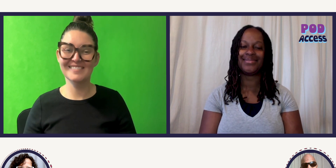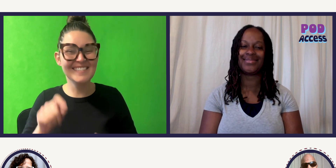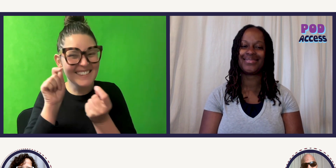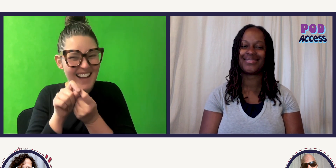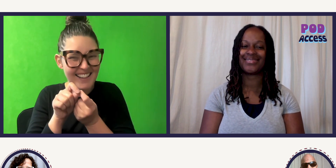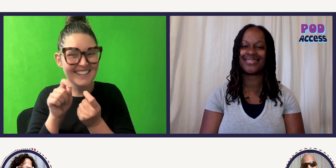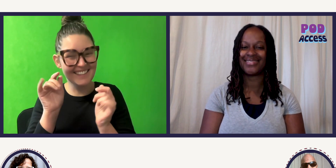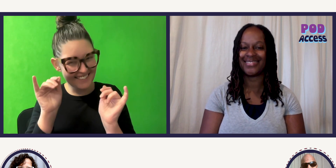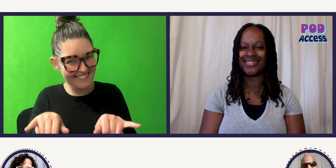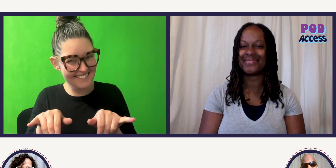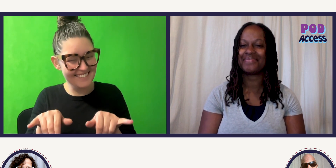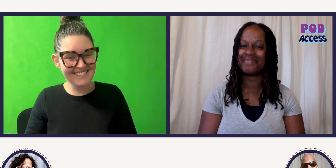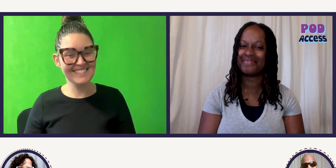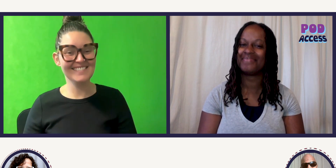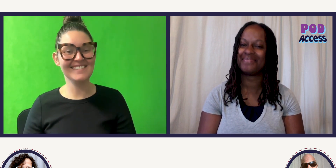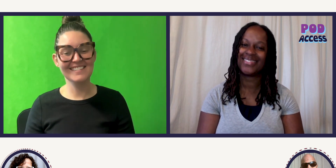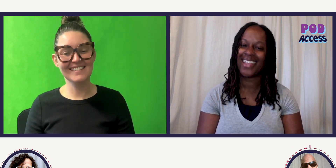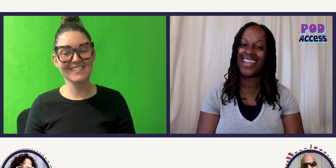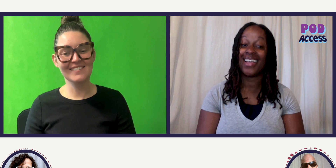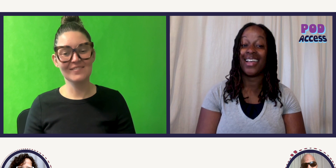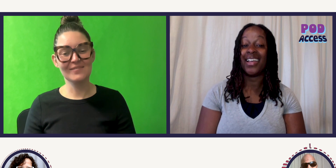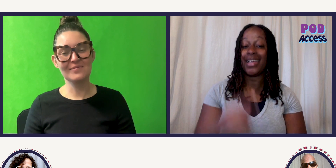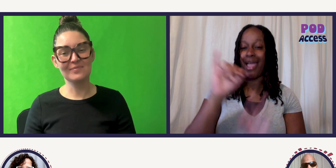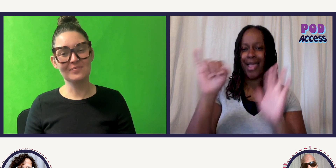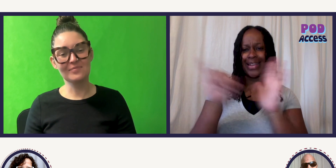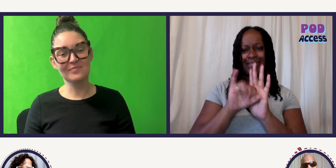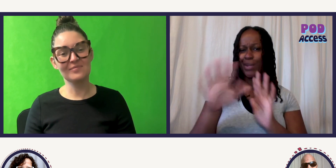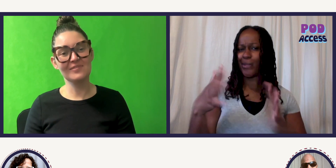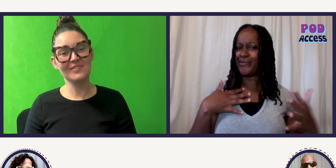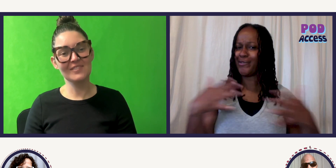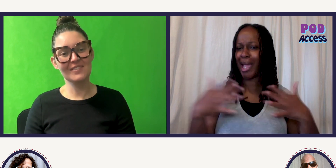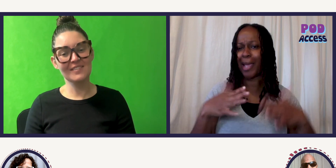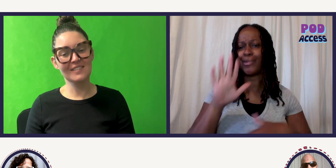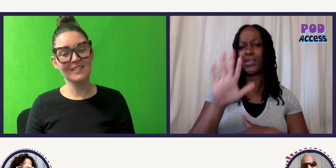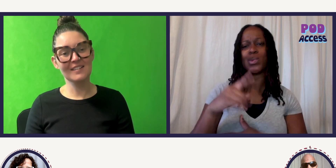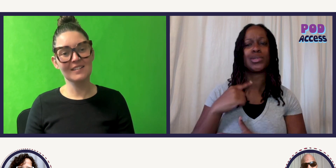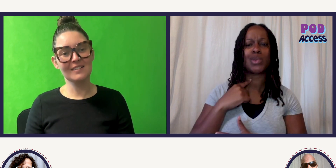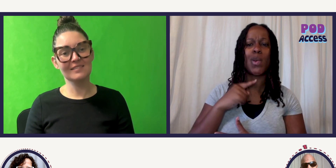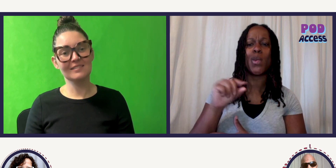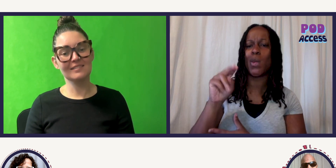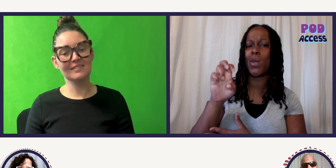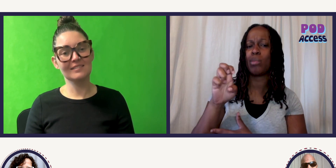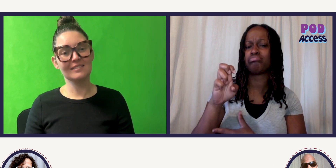Exactly. Identifying your vibe, your tone dictates your presence on social media.